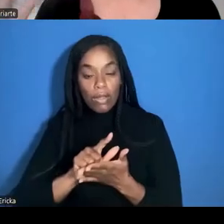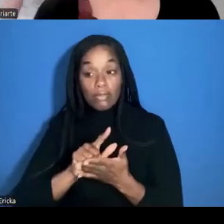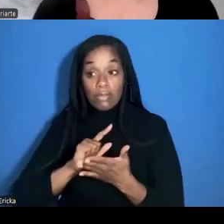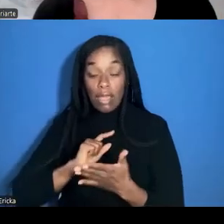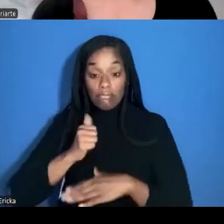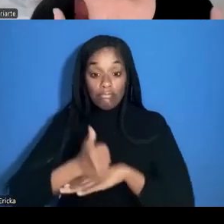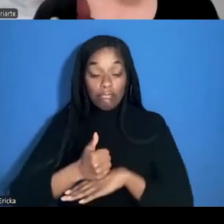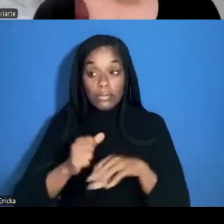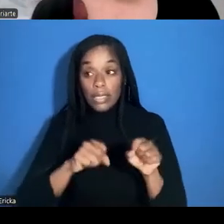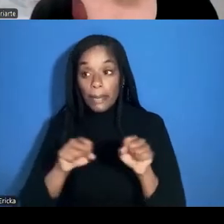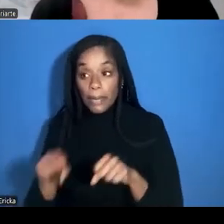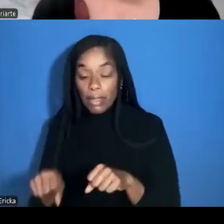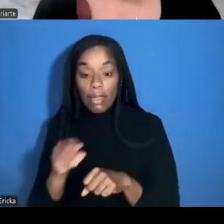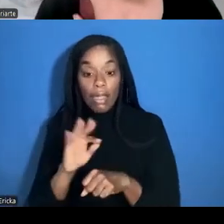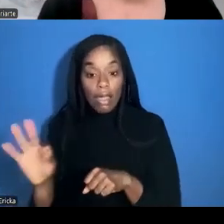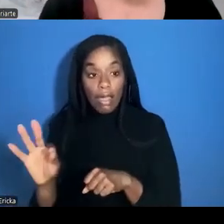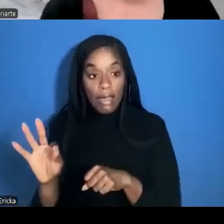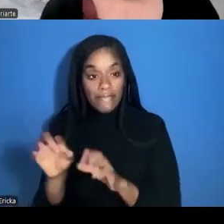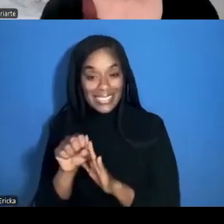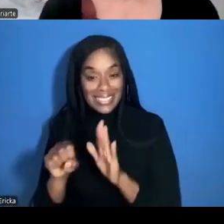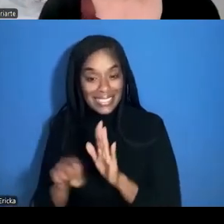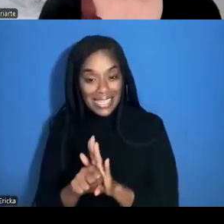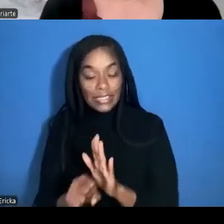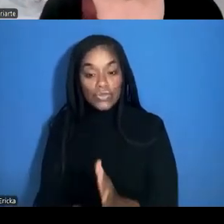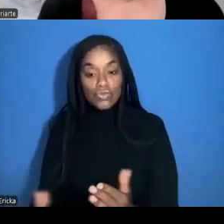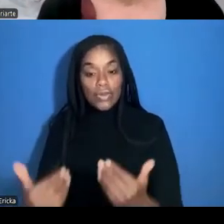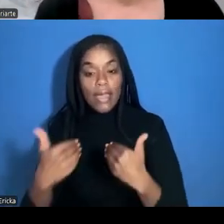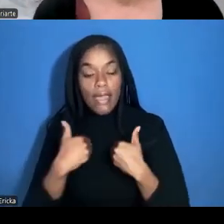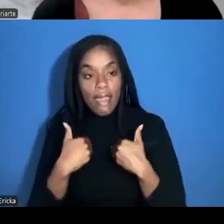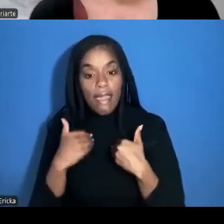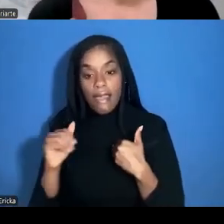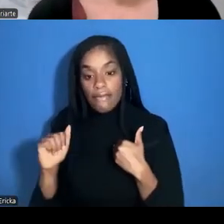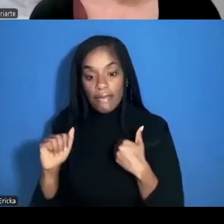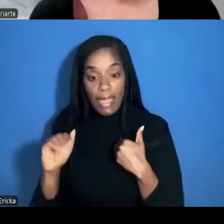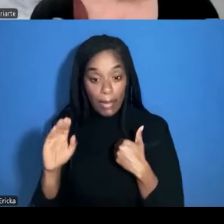the ability of states to have Able programs in their states.